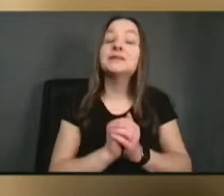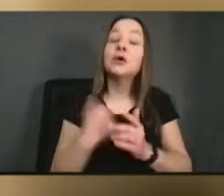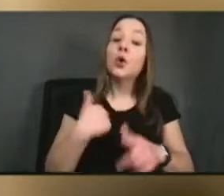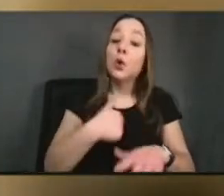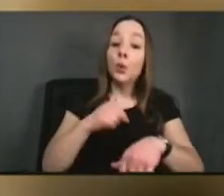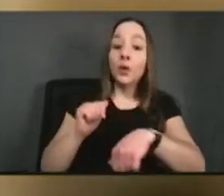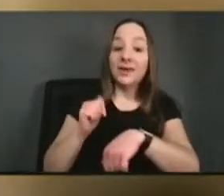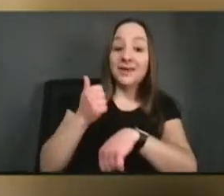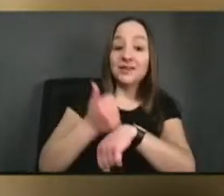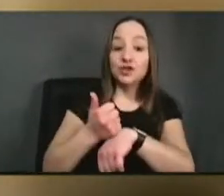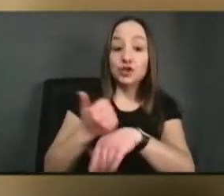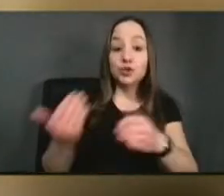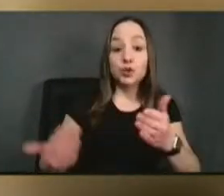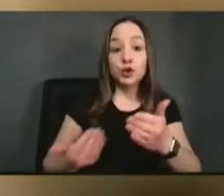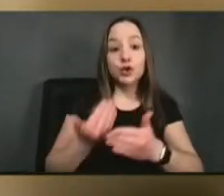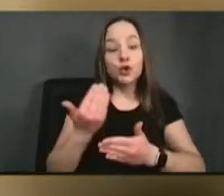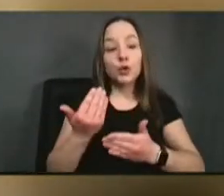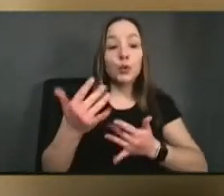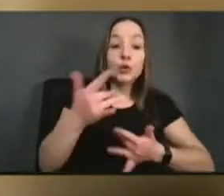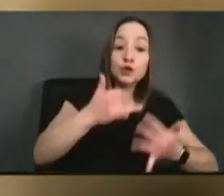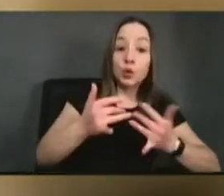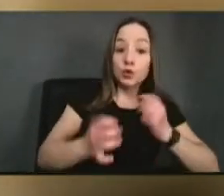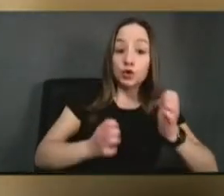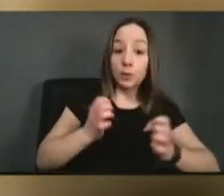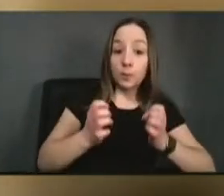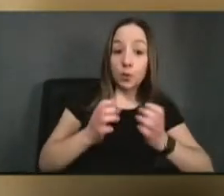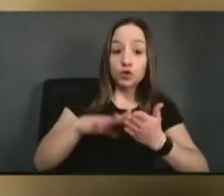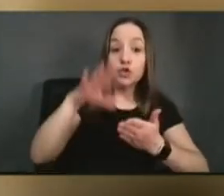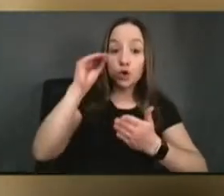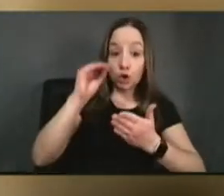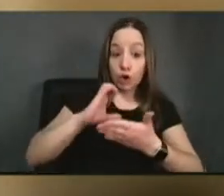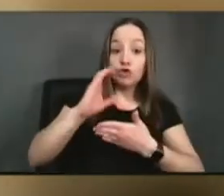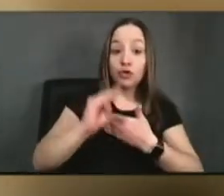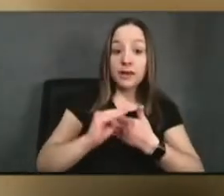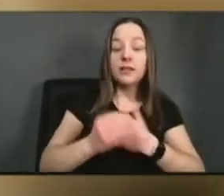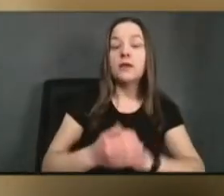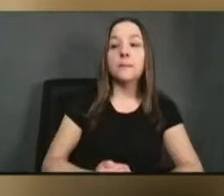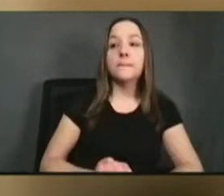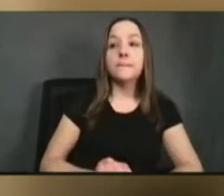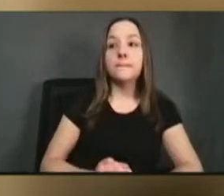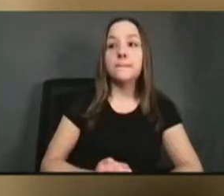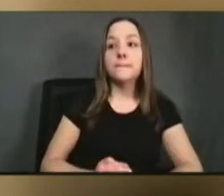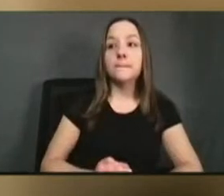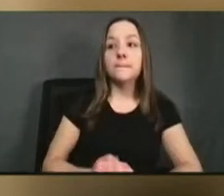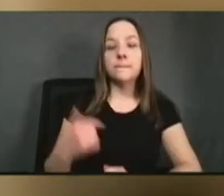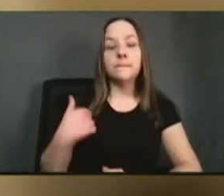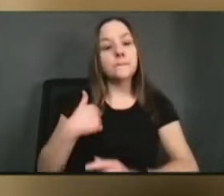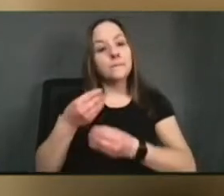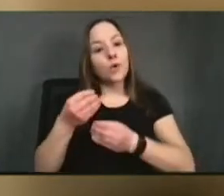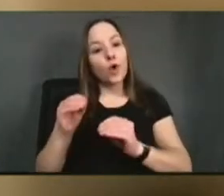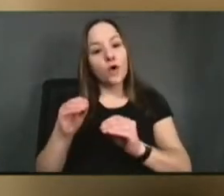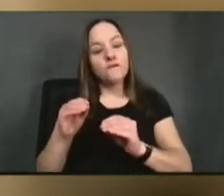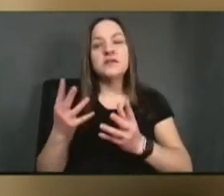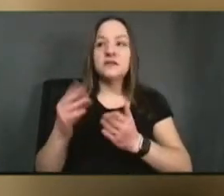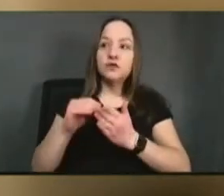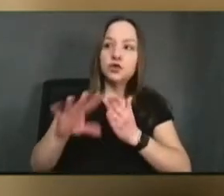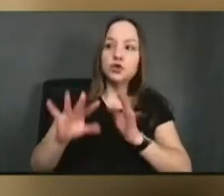learning period, we instituted a new social emotional learning